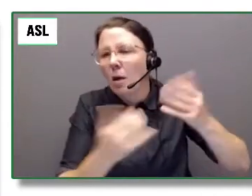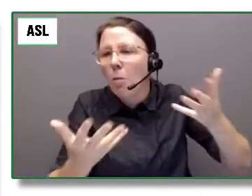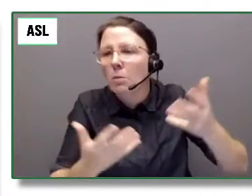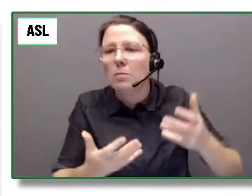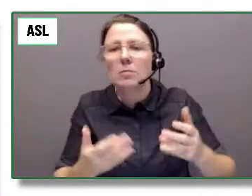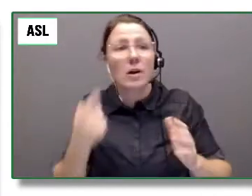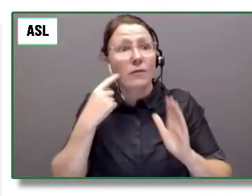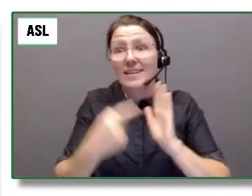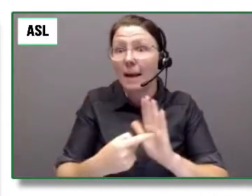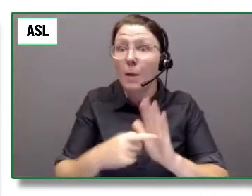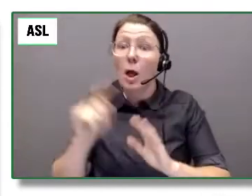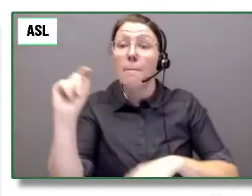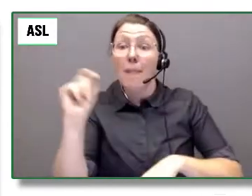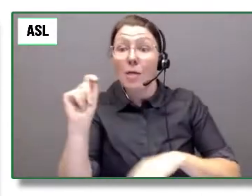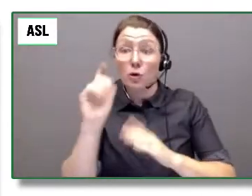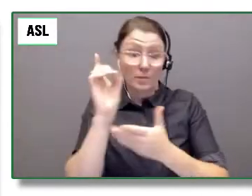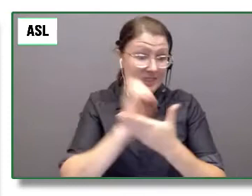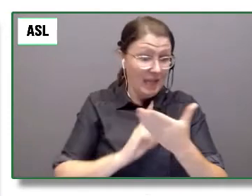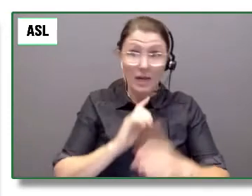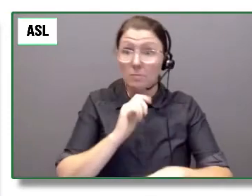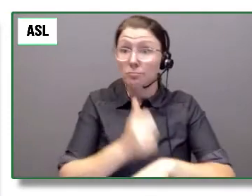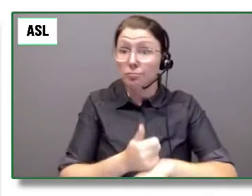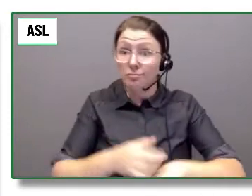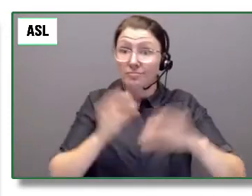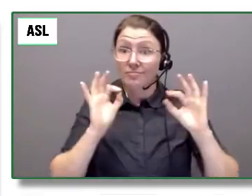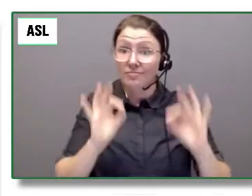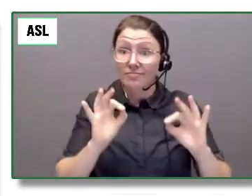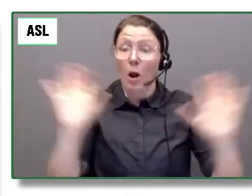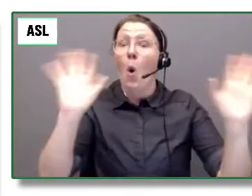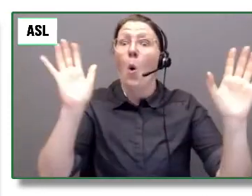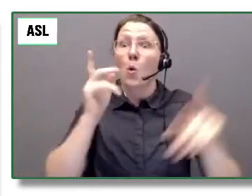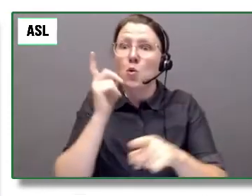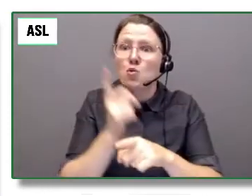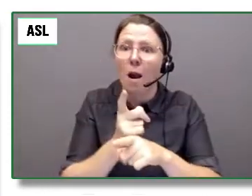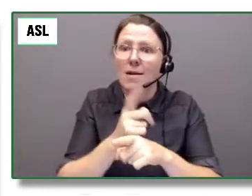the washroom. They designed a washroom and then in the end they bolt it to the